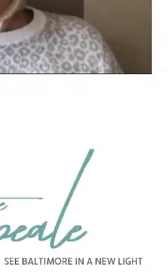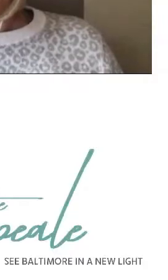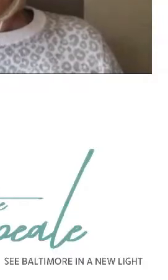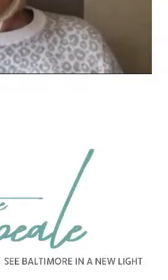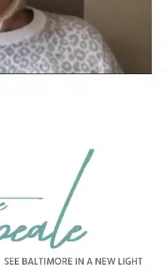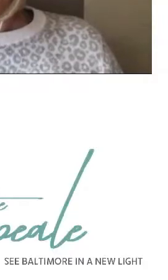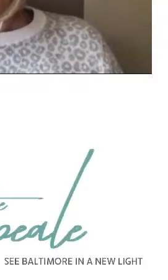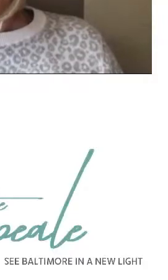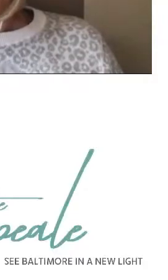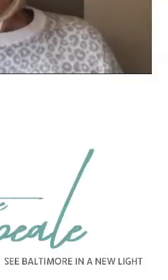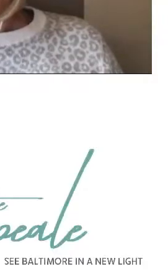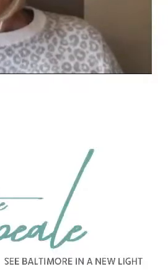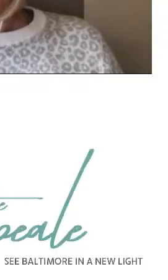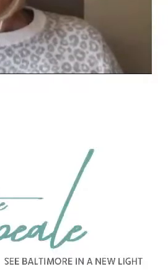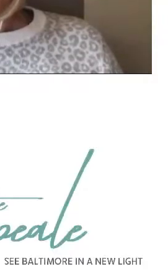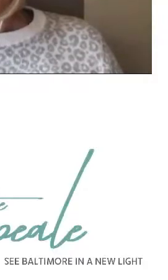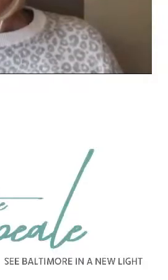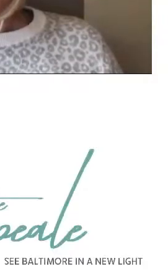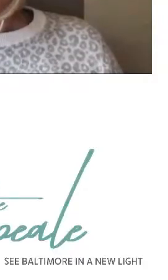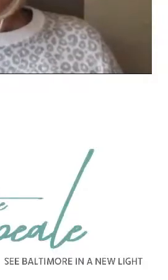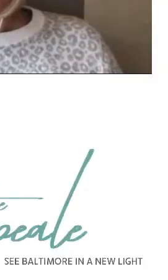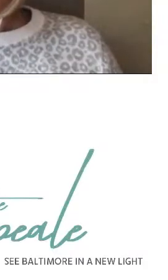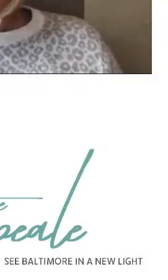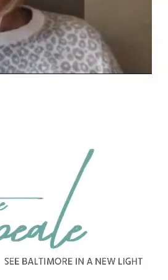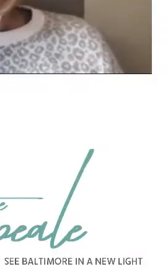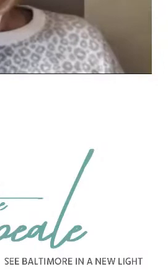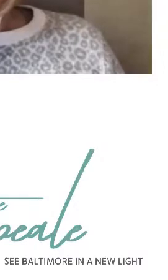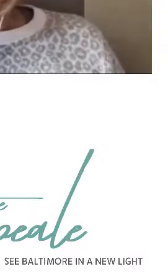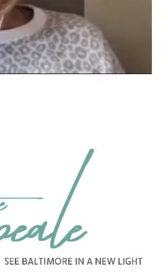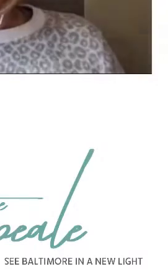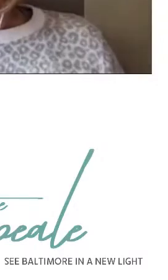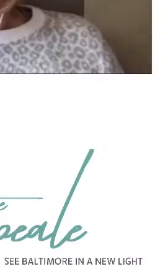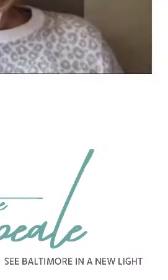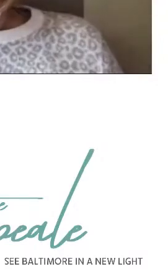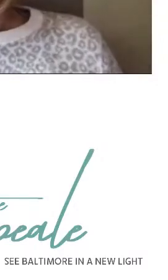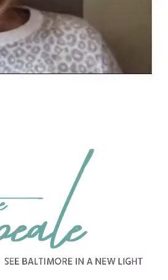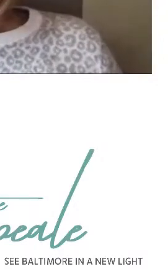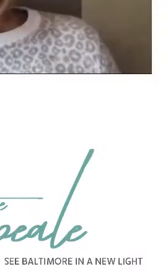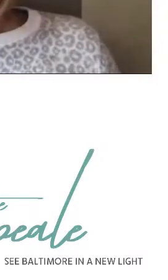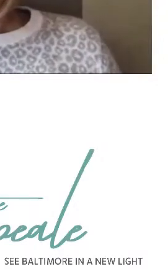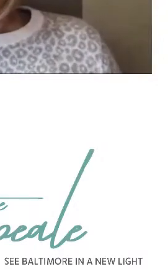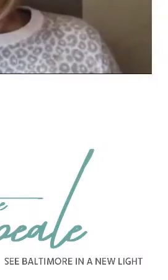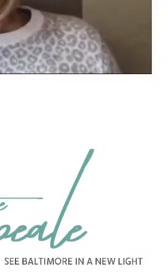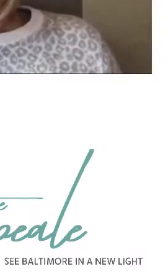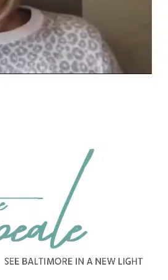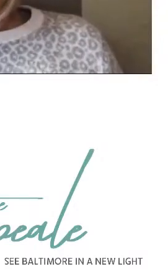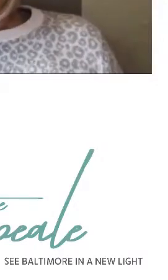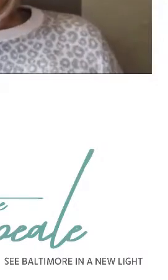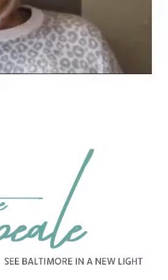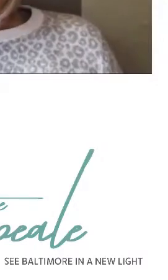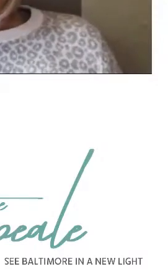making them work for food and clothes and shelter, I guess?